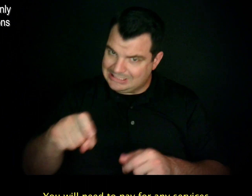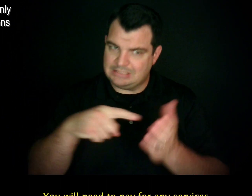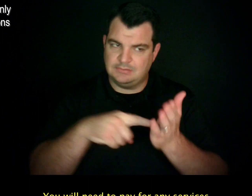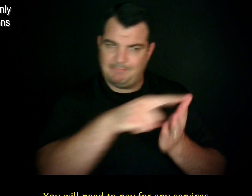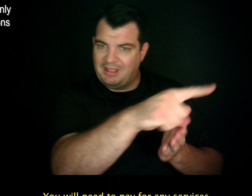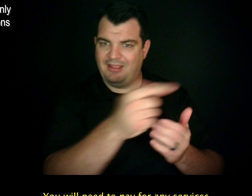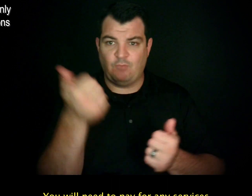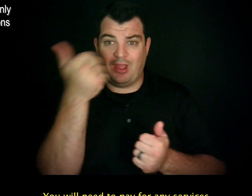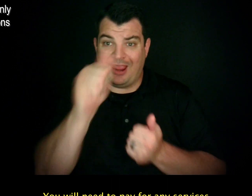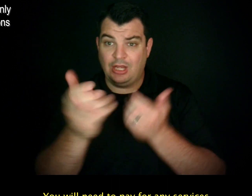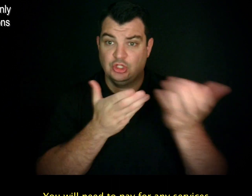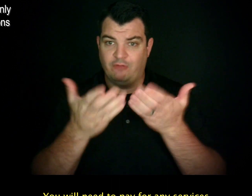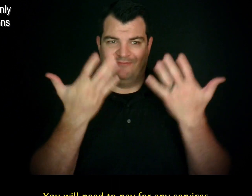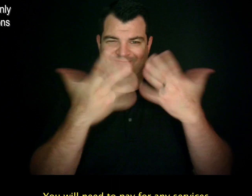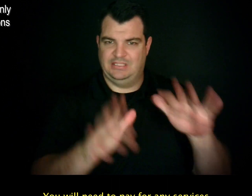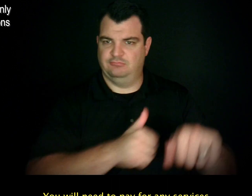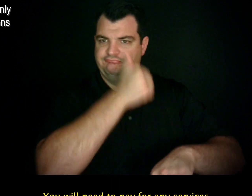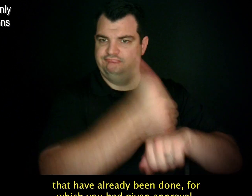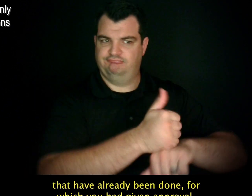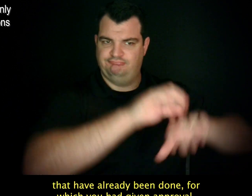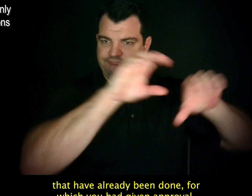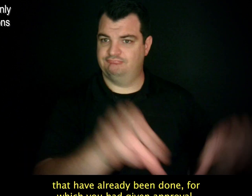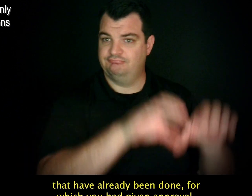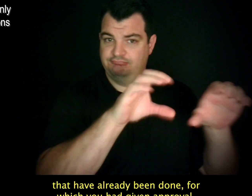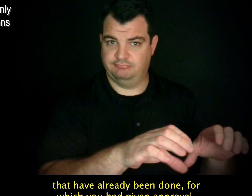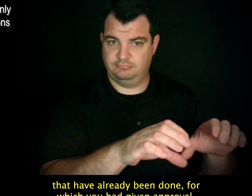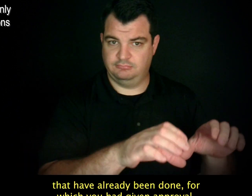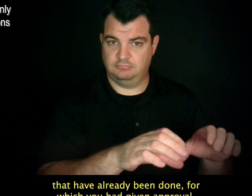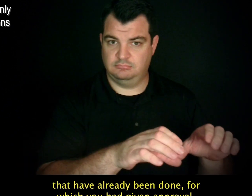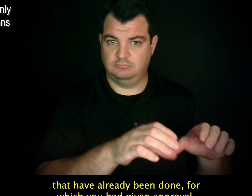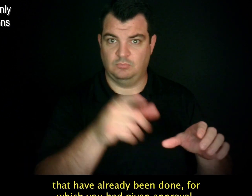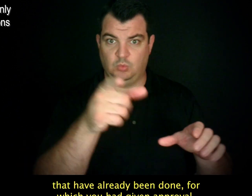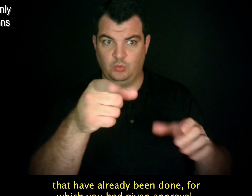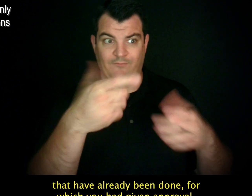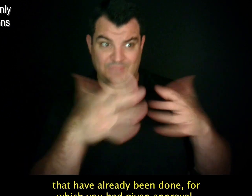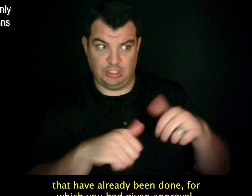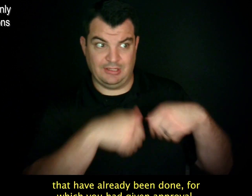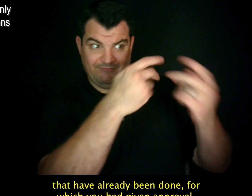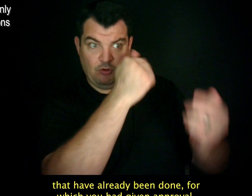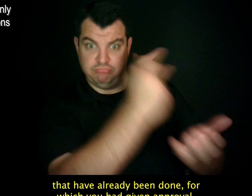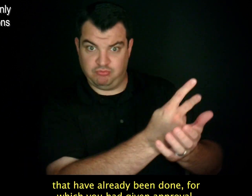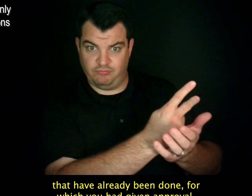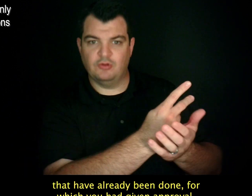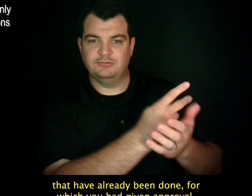You will need to pay for any services that have already been done, for which you had given approval.